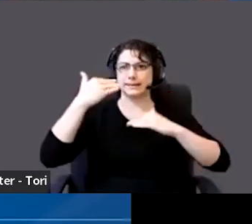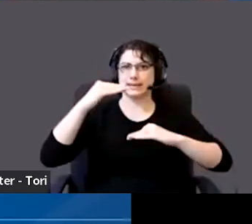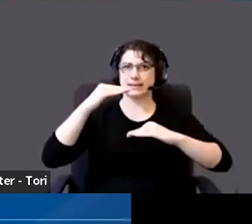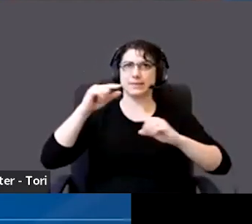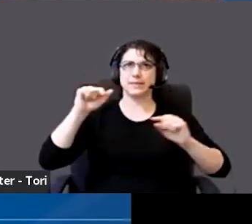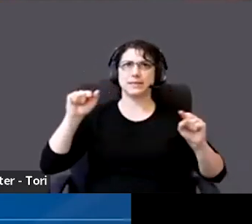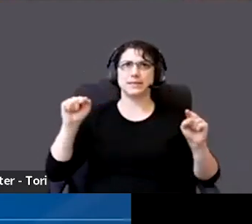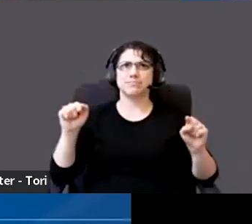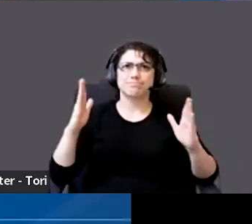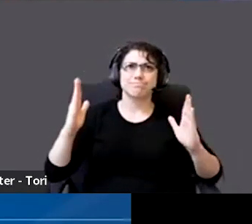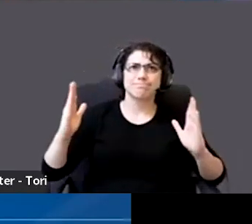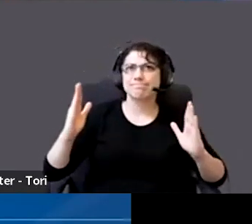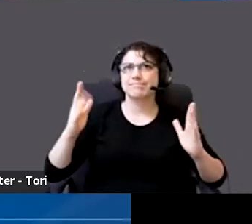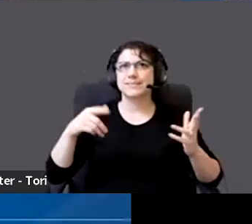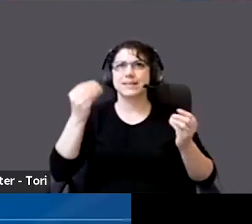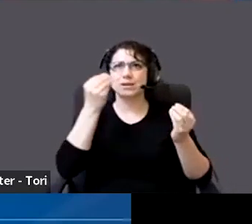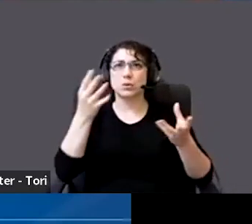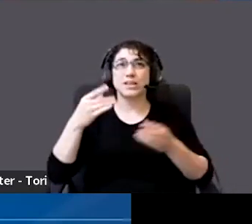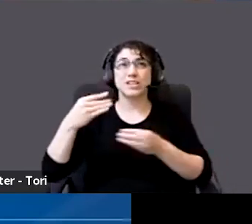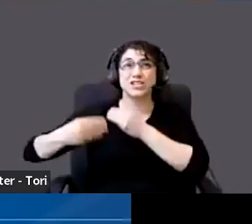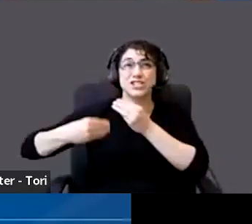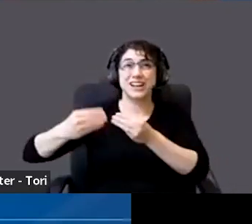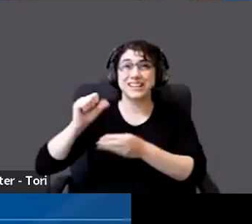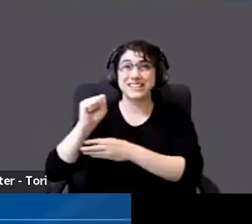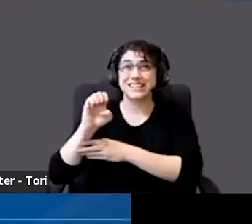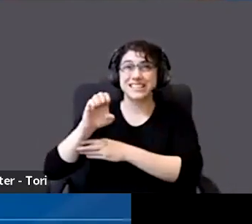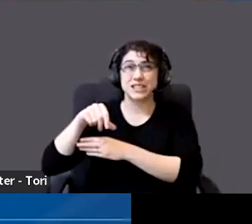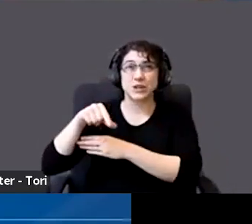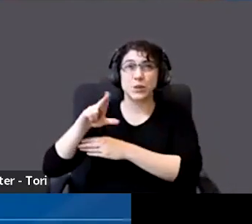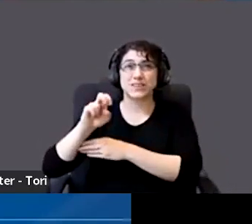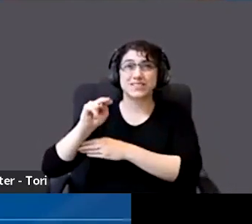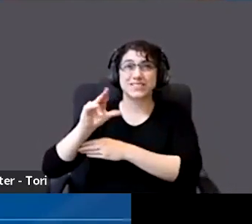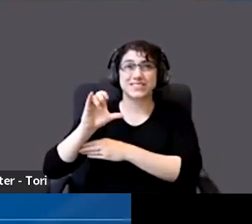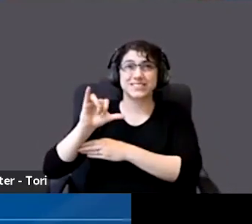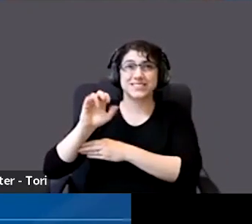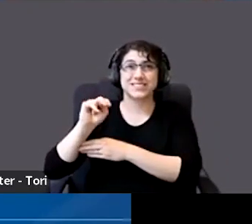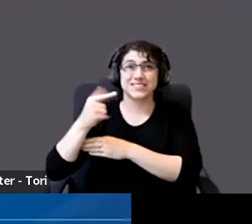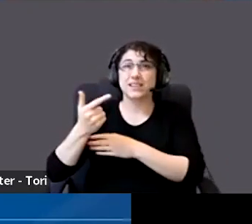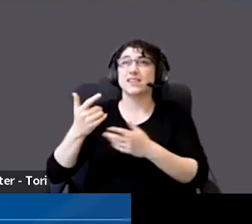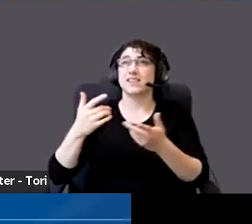Genetic sequencing is a whole different kind of testing. You don't have something present or absent. You're looking for a sequence.